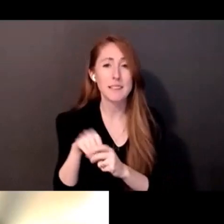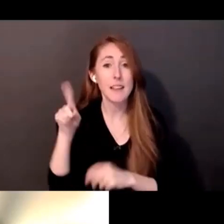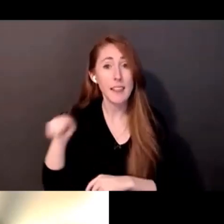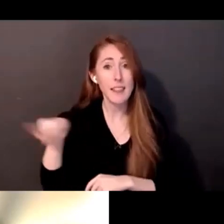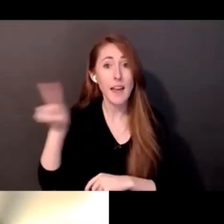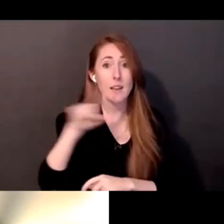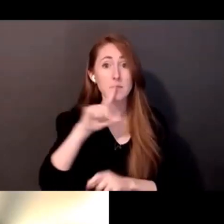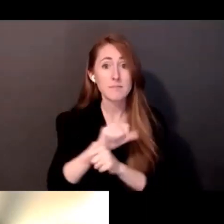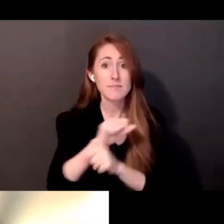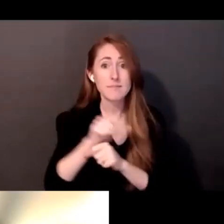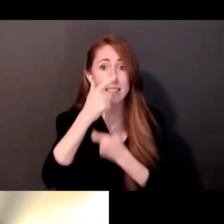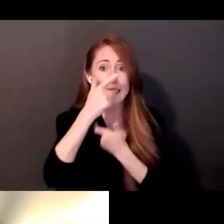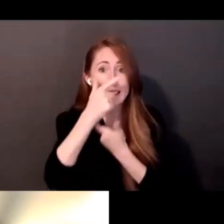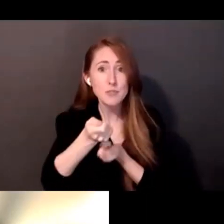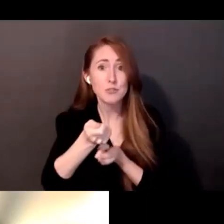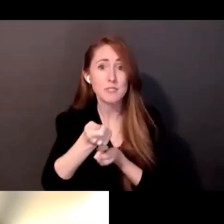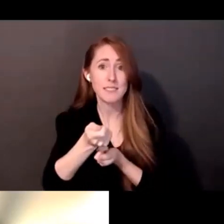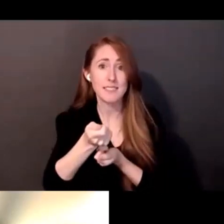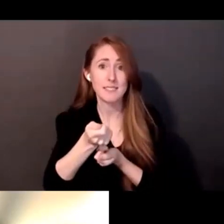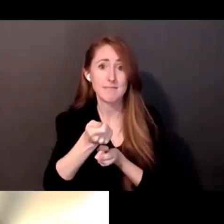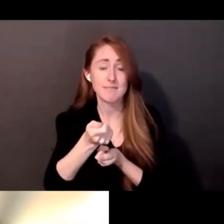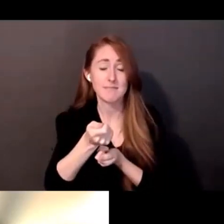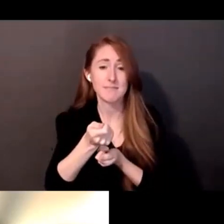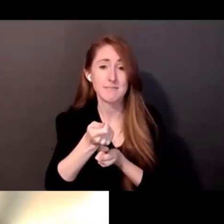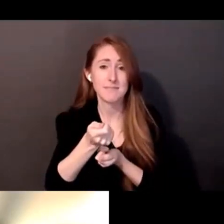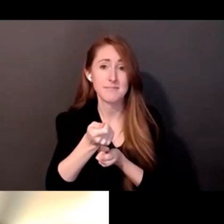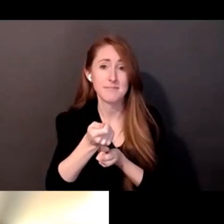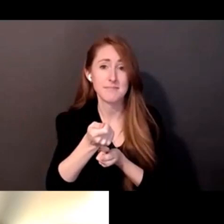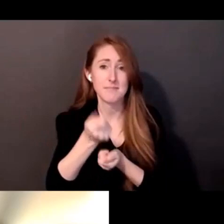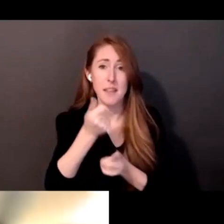So everyone was very engaged.